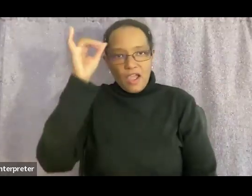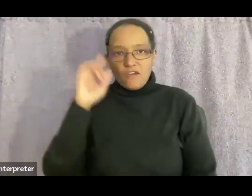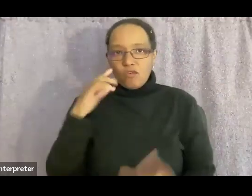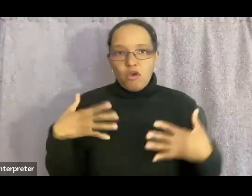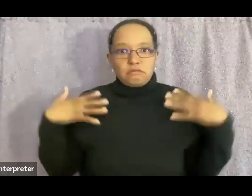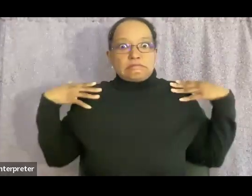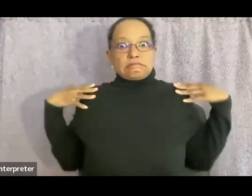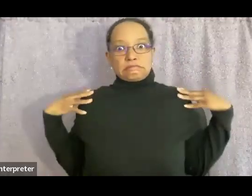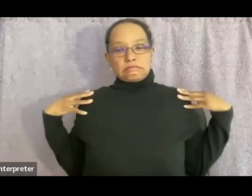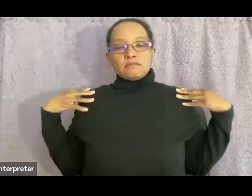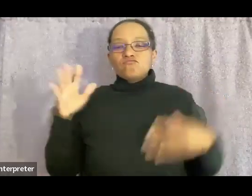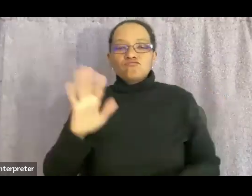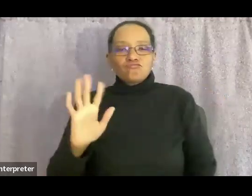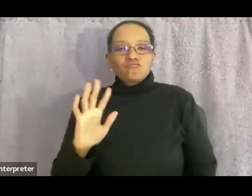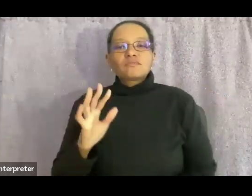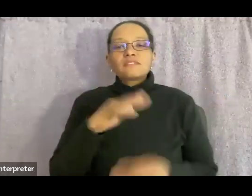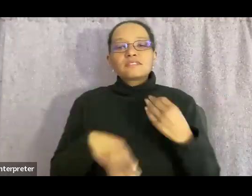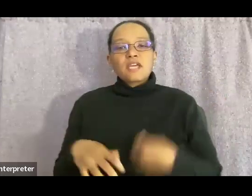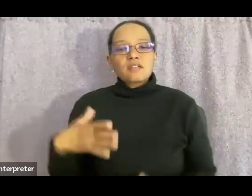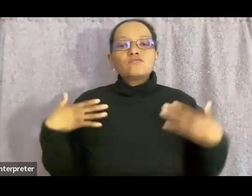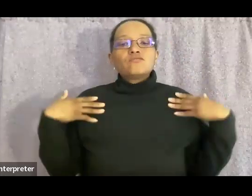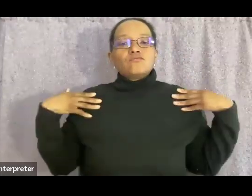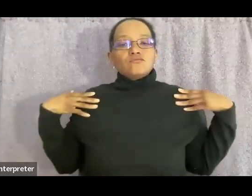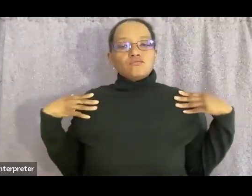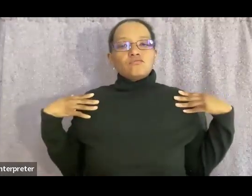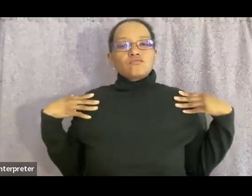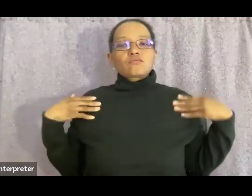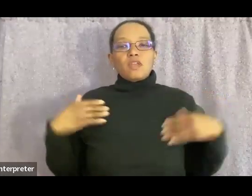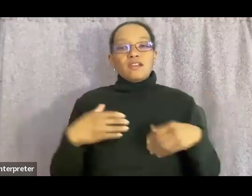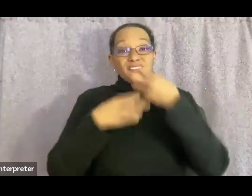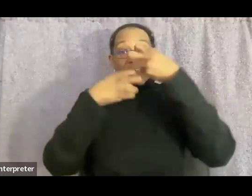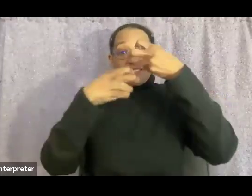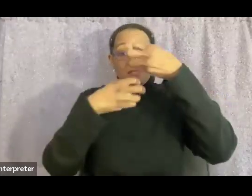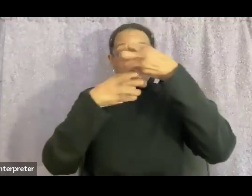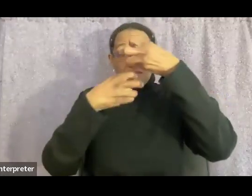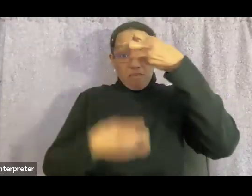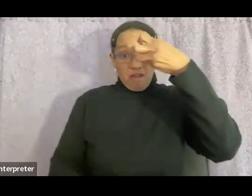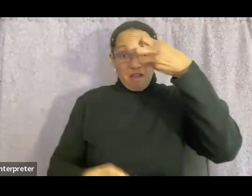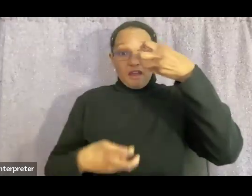I'm squeezing, and my spine is still relatively straight, sturdy, and solid.